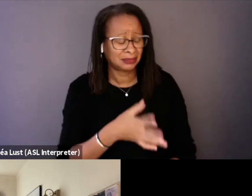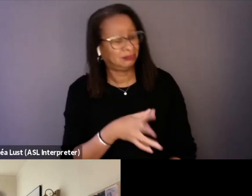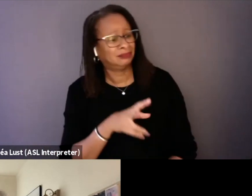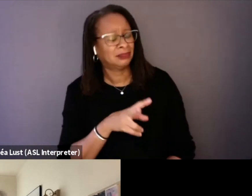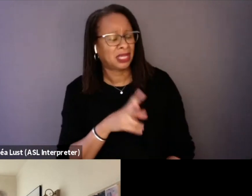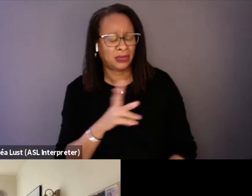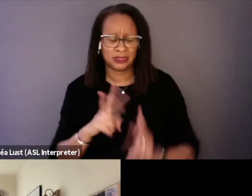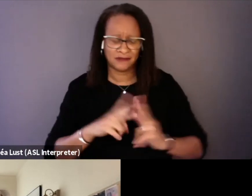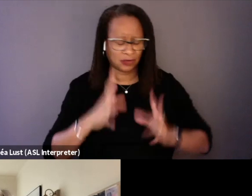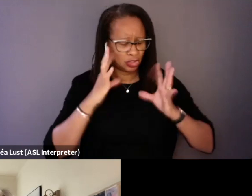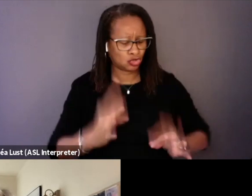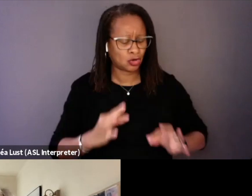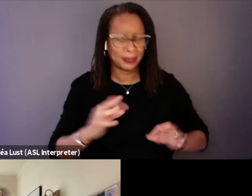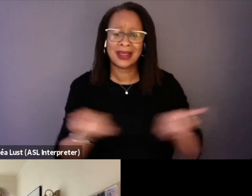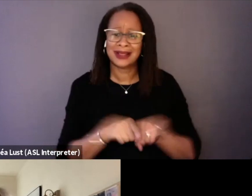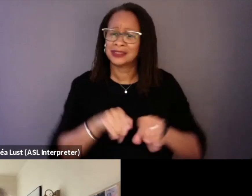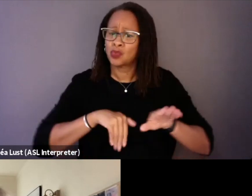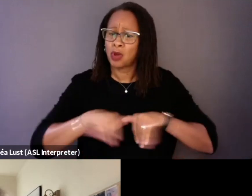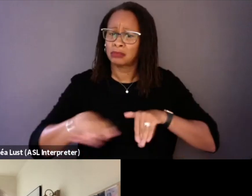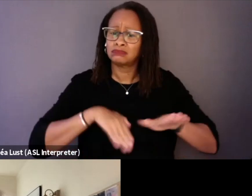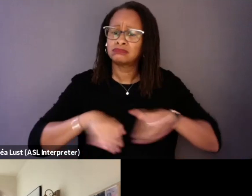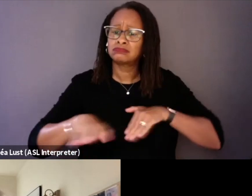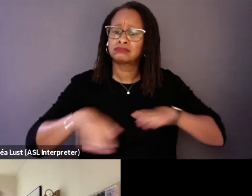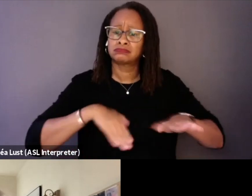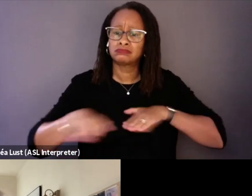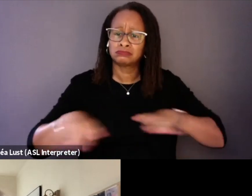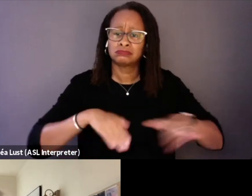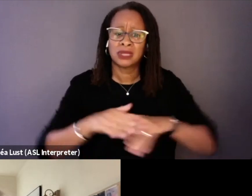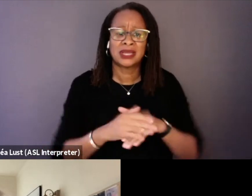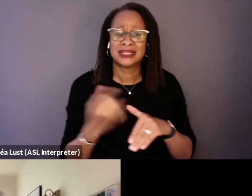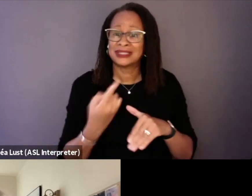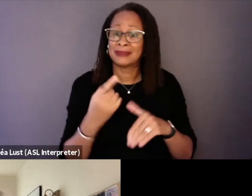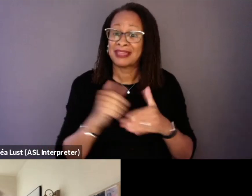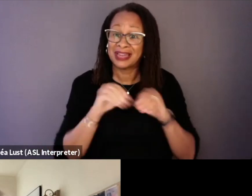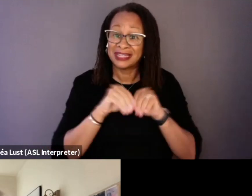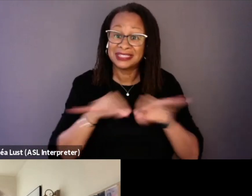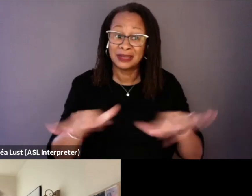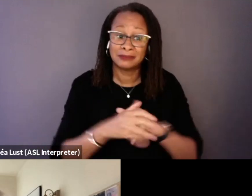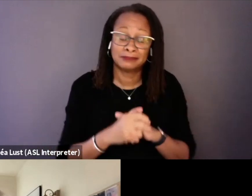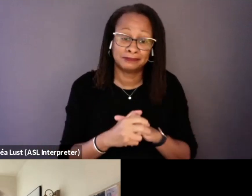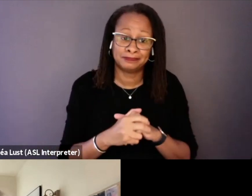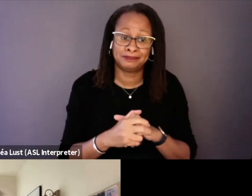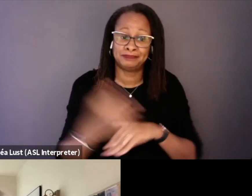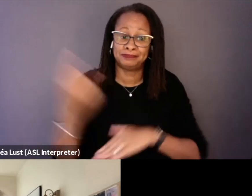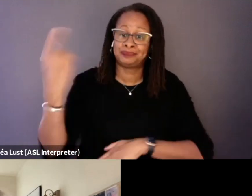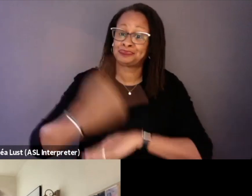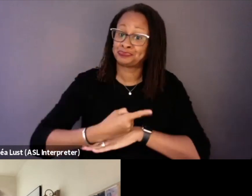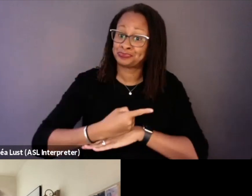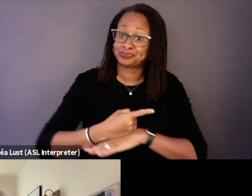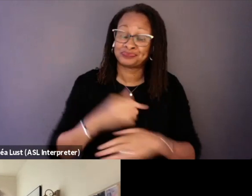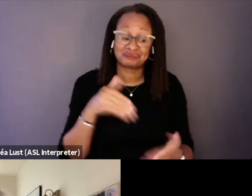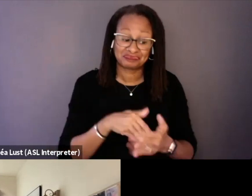You know, there's something that he was transmitting, you know? So one day when I was at the park,